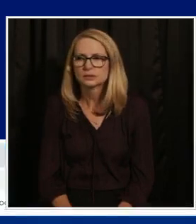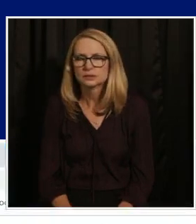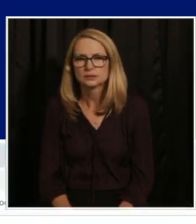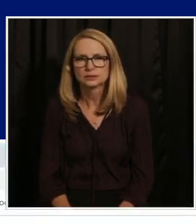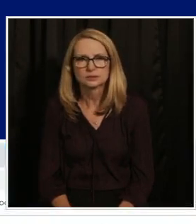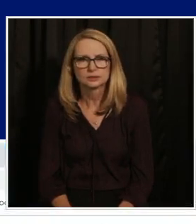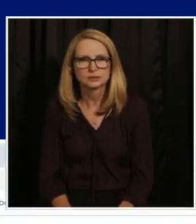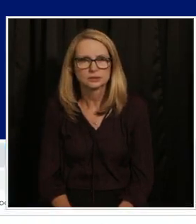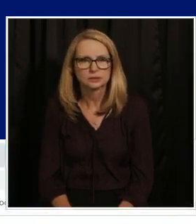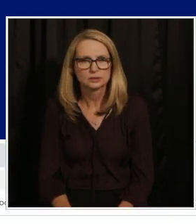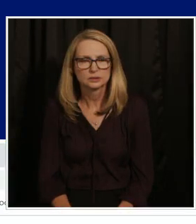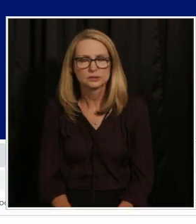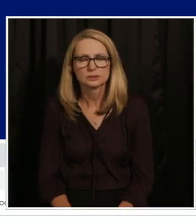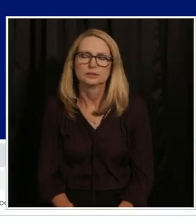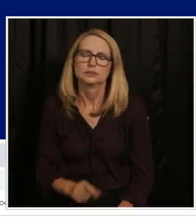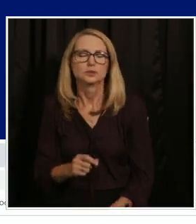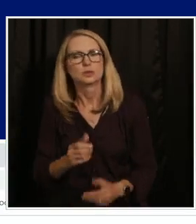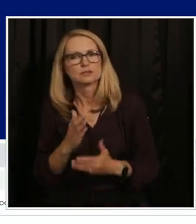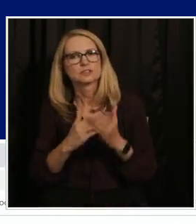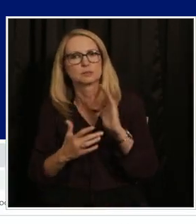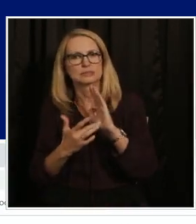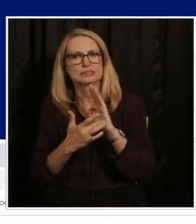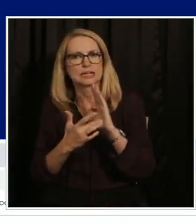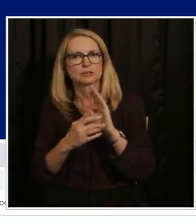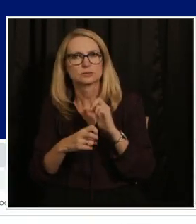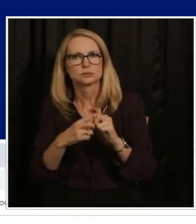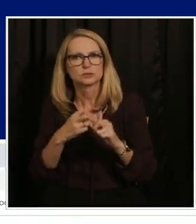we're having some technical difficulty there yeah it's the next slide right after the